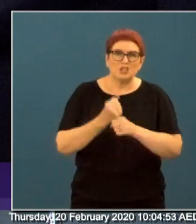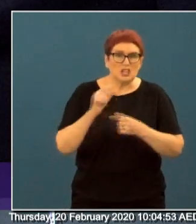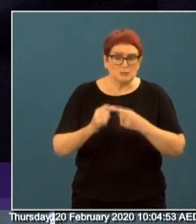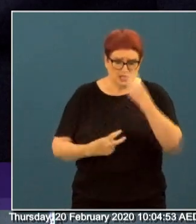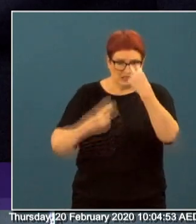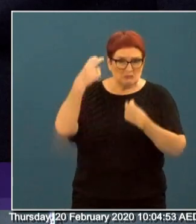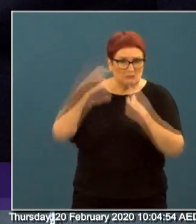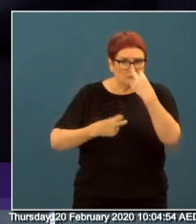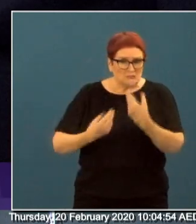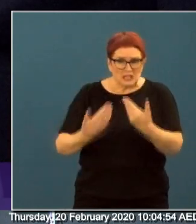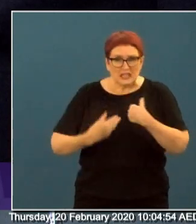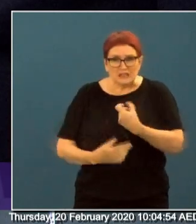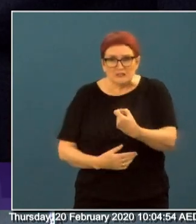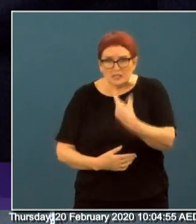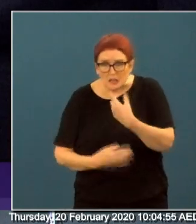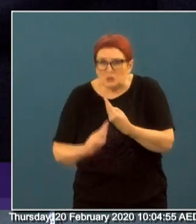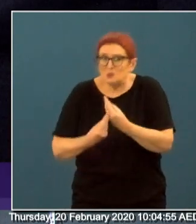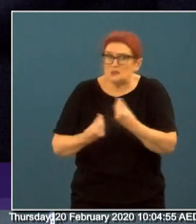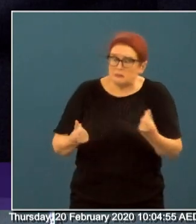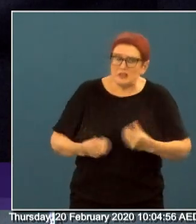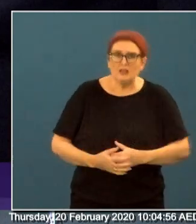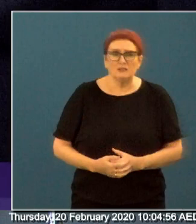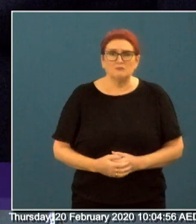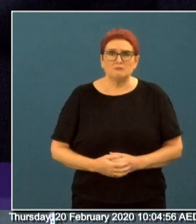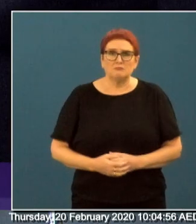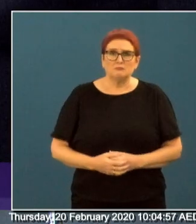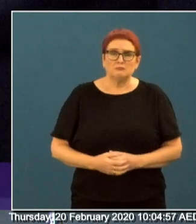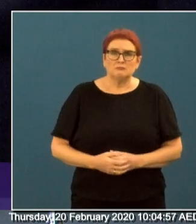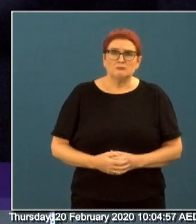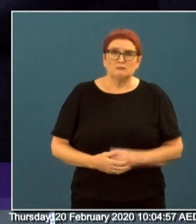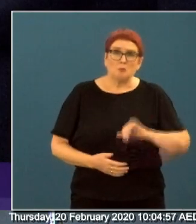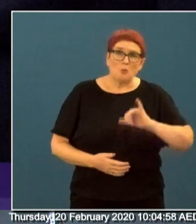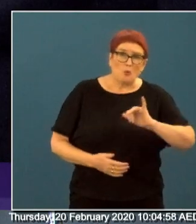or may determine that the individual needs more sophisticated